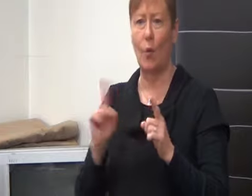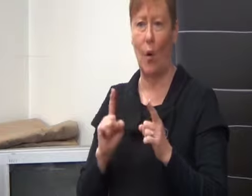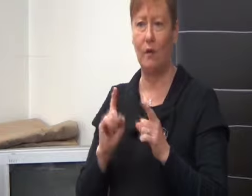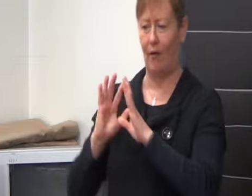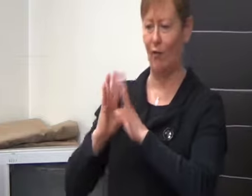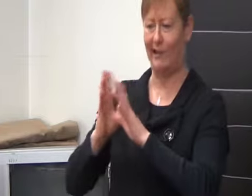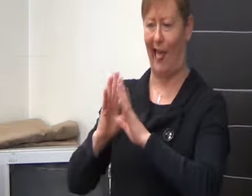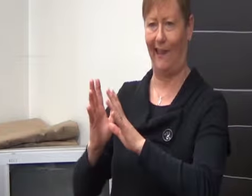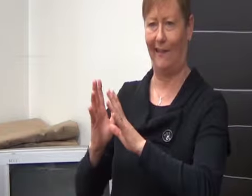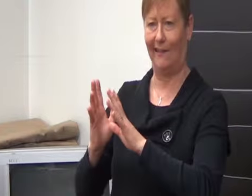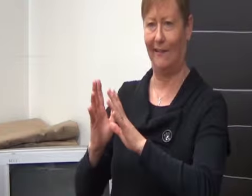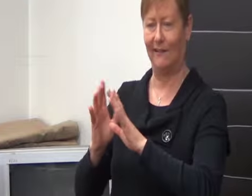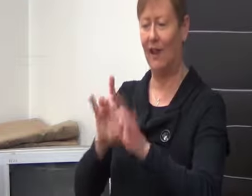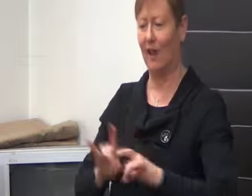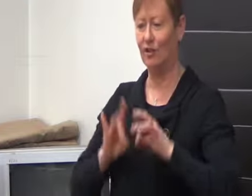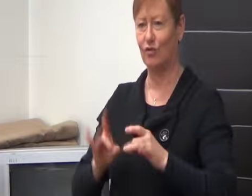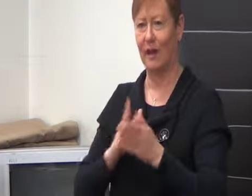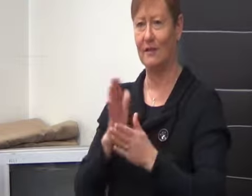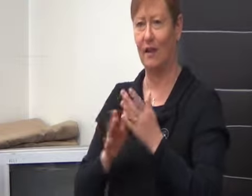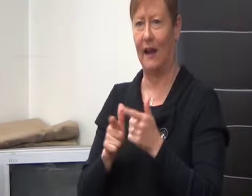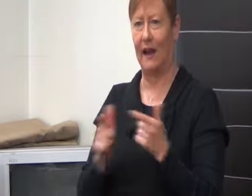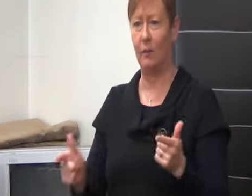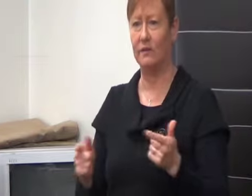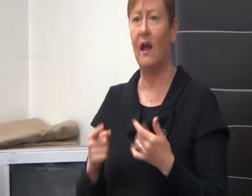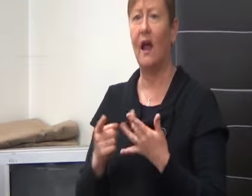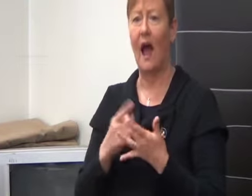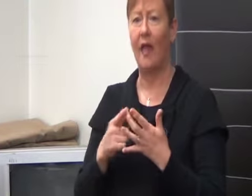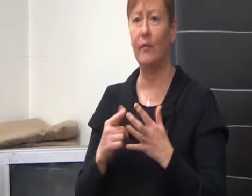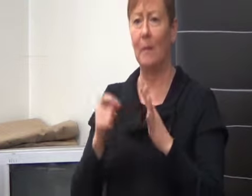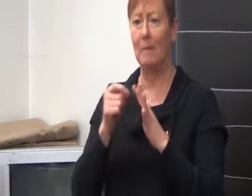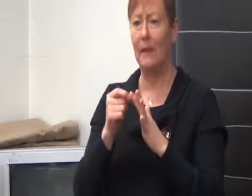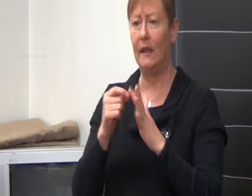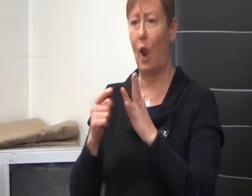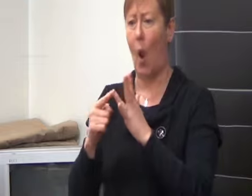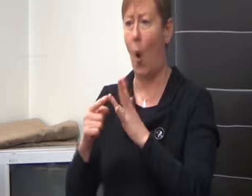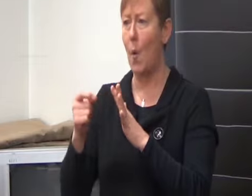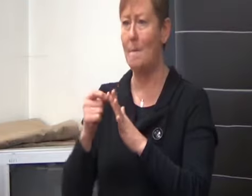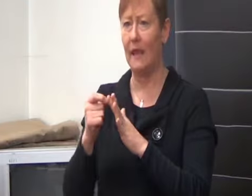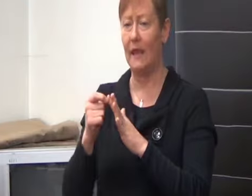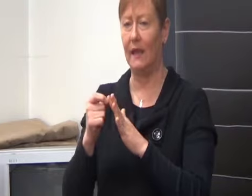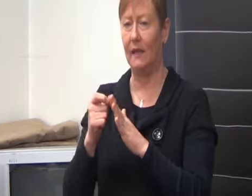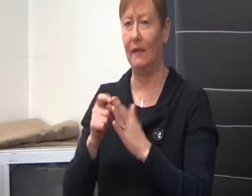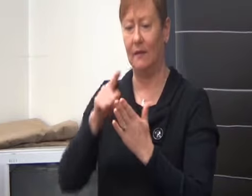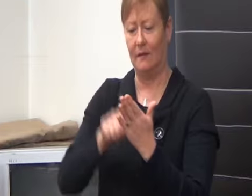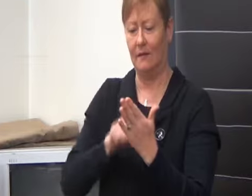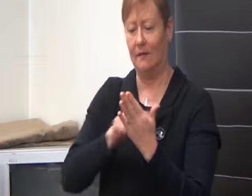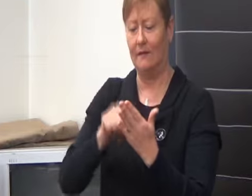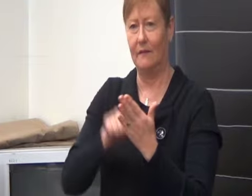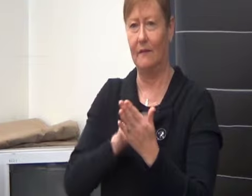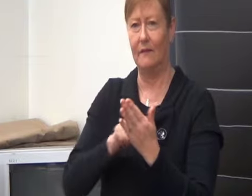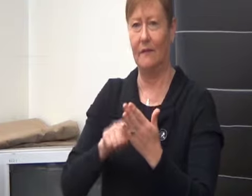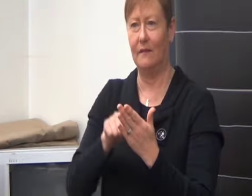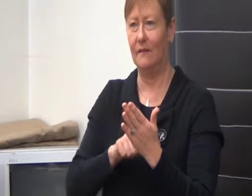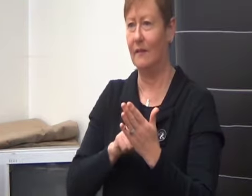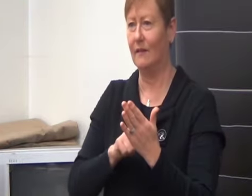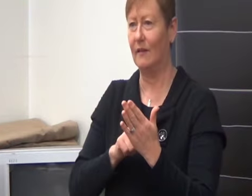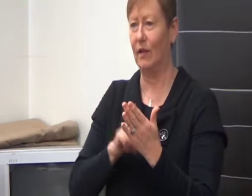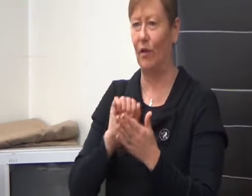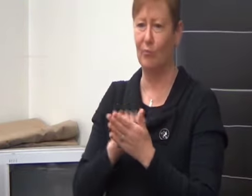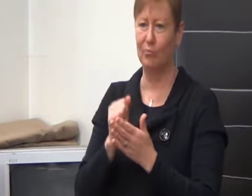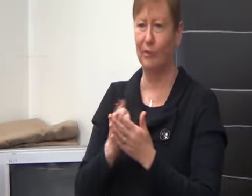There is another one Alex called print on palm or POP which is where we spell letters